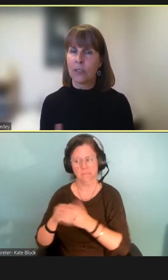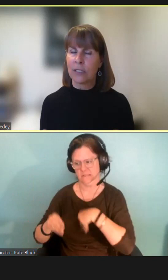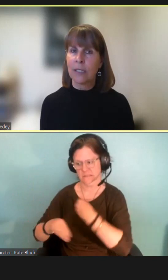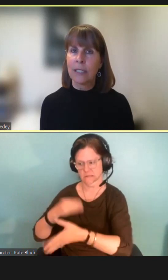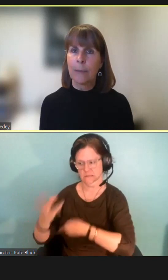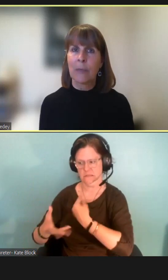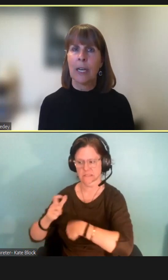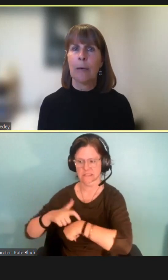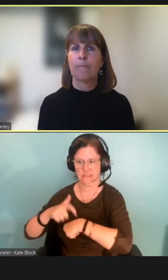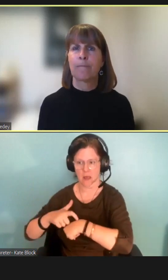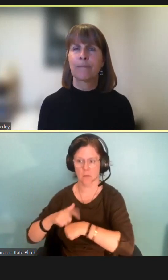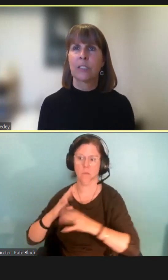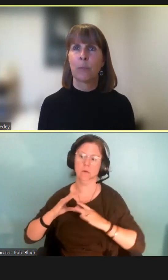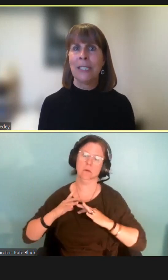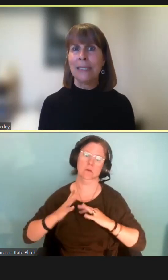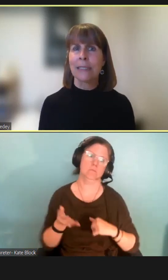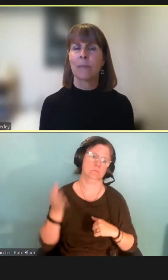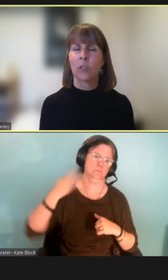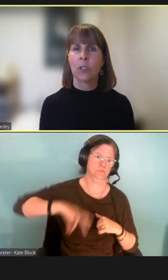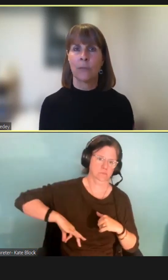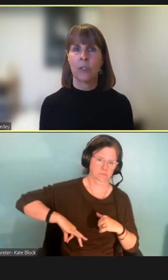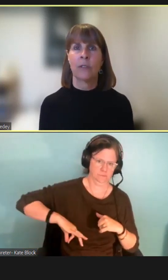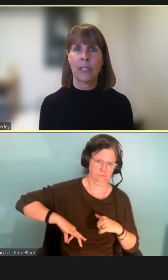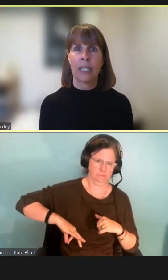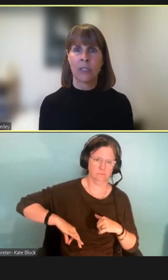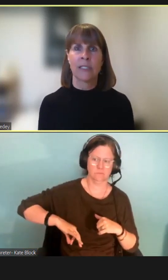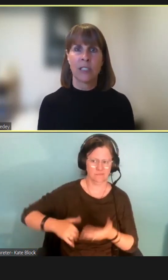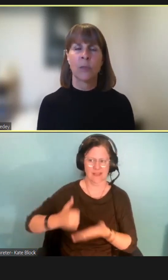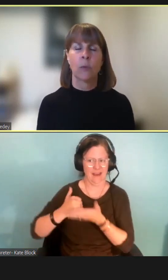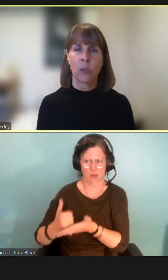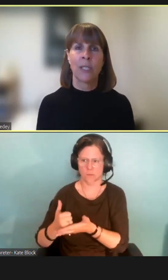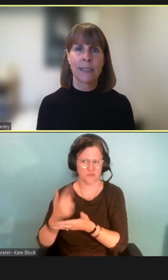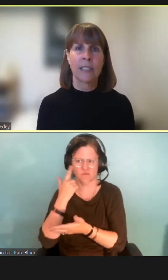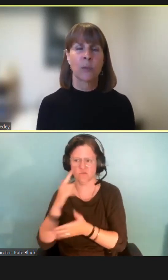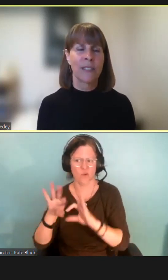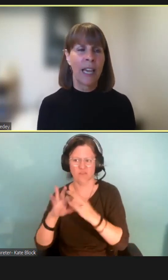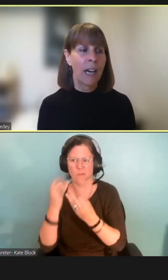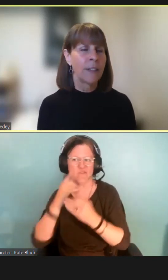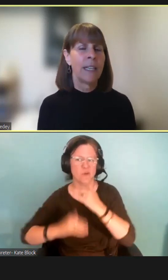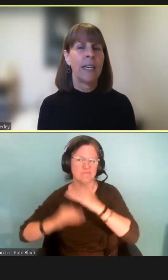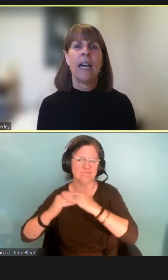ceiling um piece to the language assessment which many assessments have